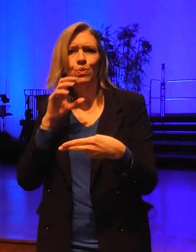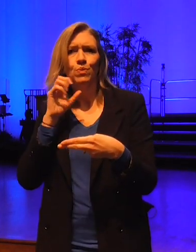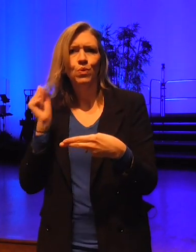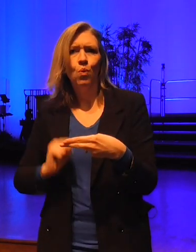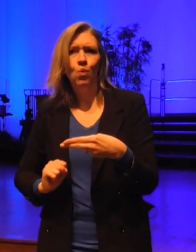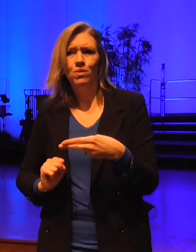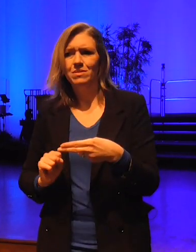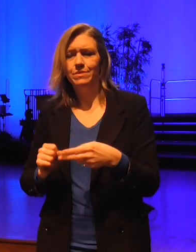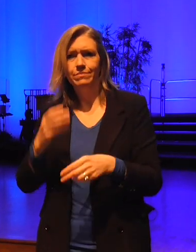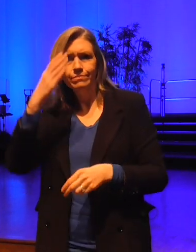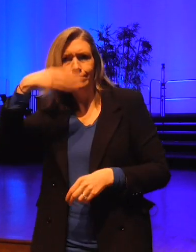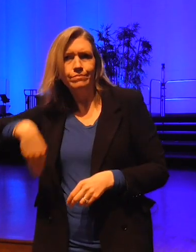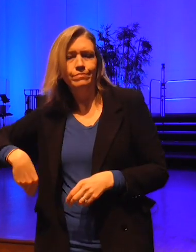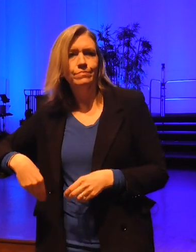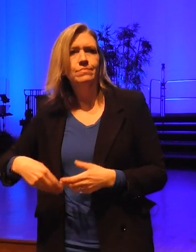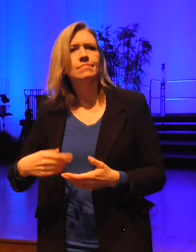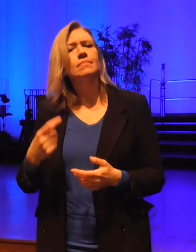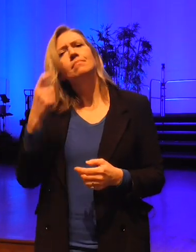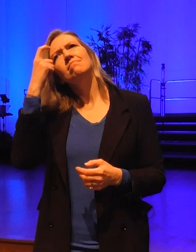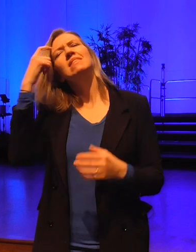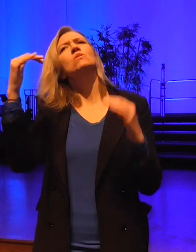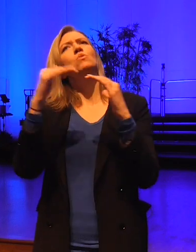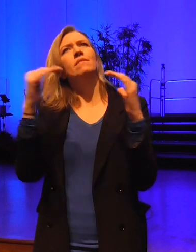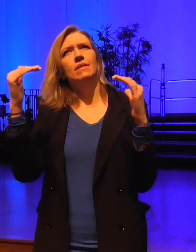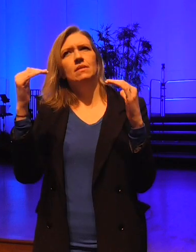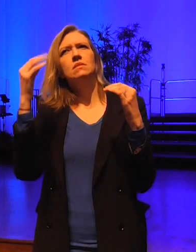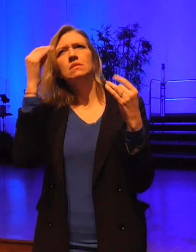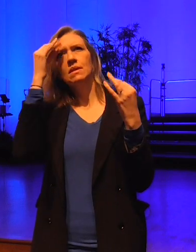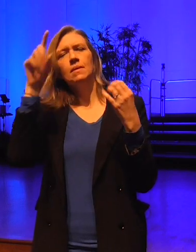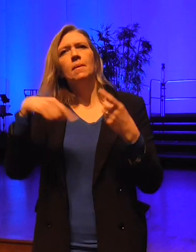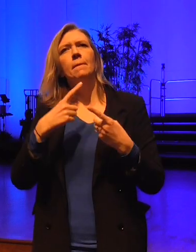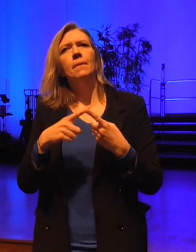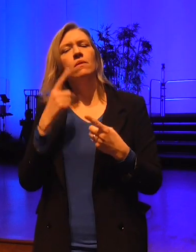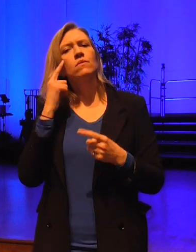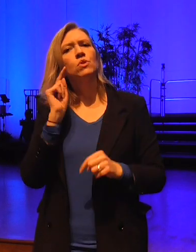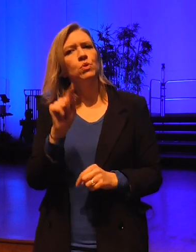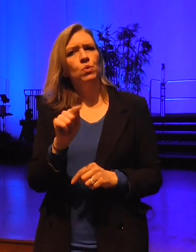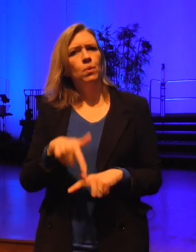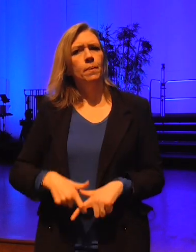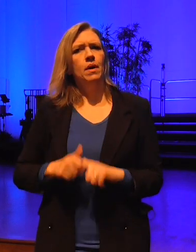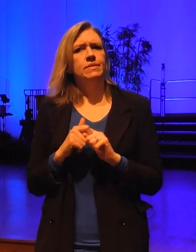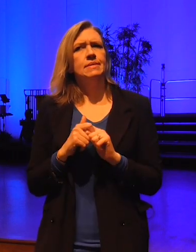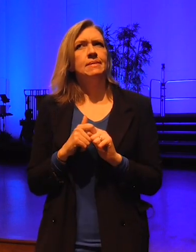mental equivalence let's just pause for a moment and and think about for you what what is means